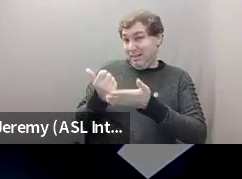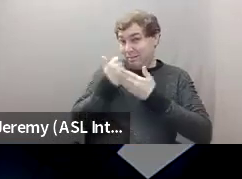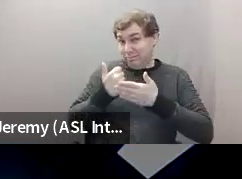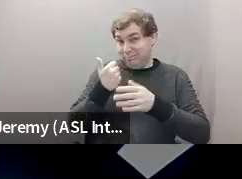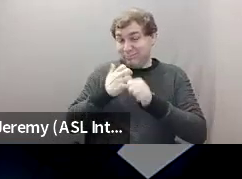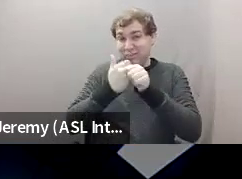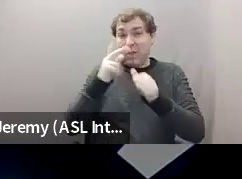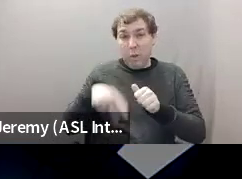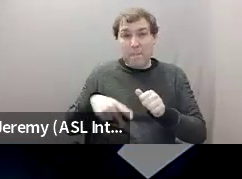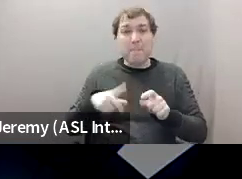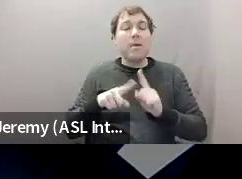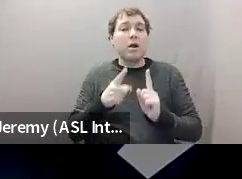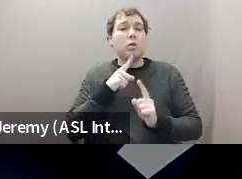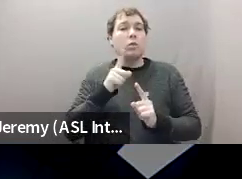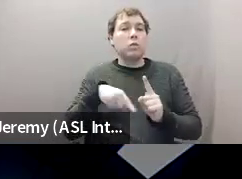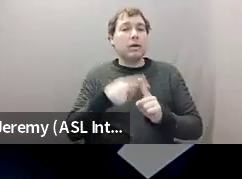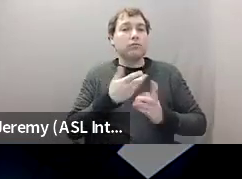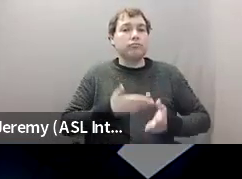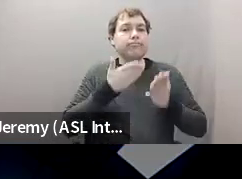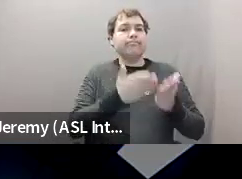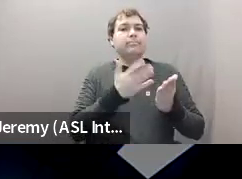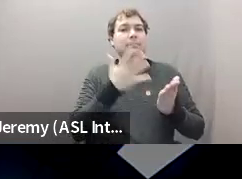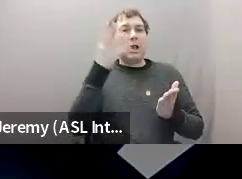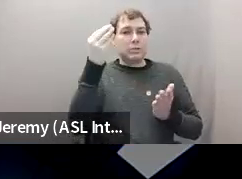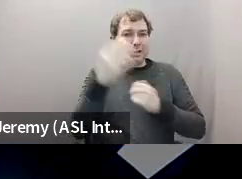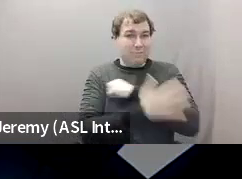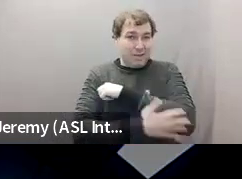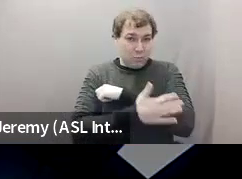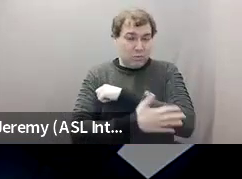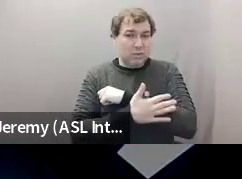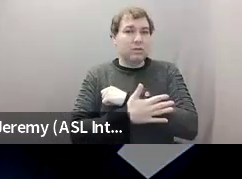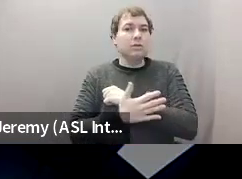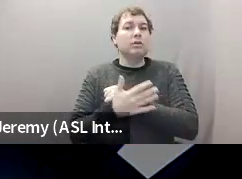Cassidy Thorne: but I've been told when you're serving outside of your county because